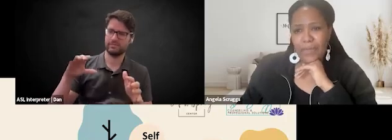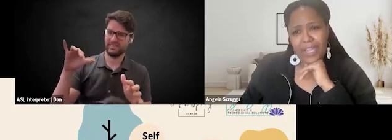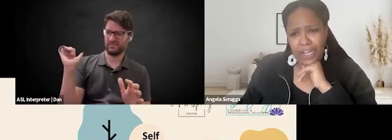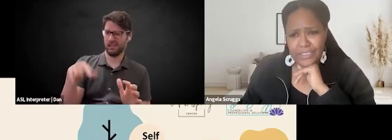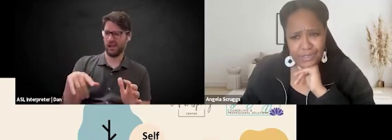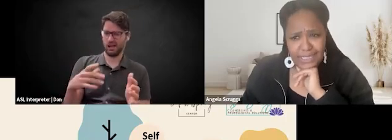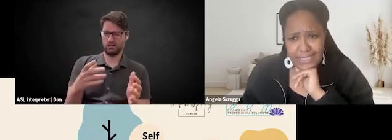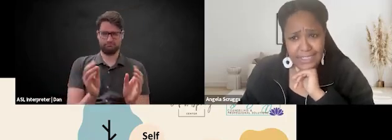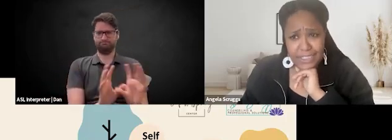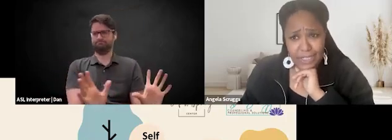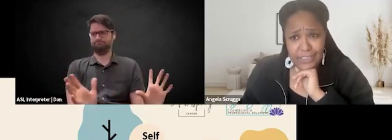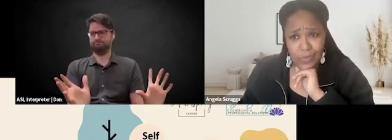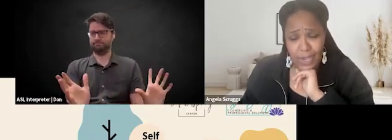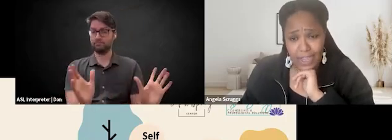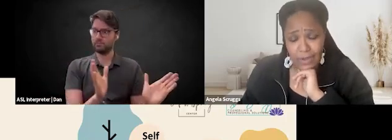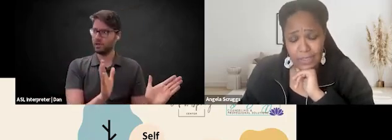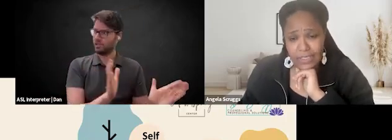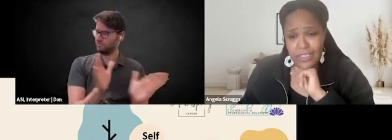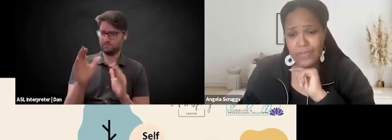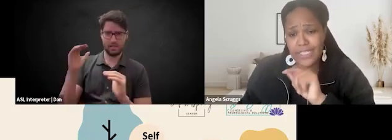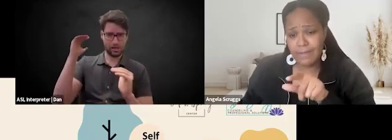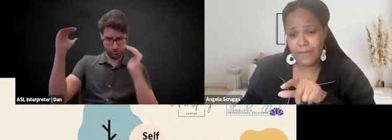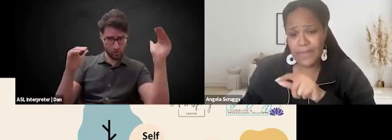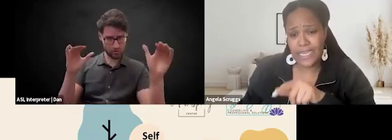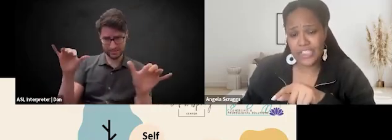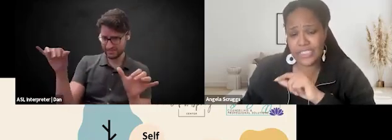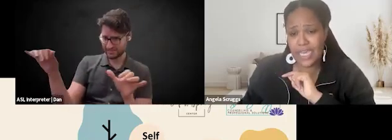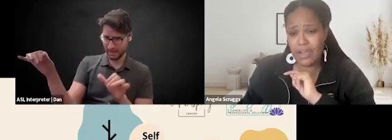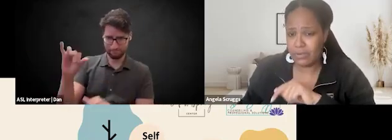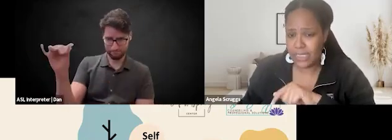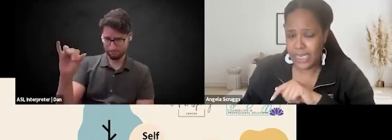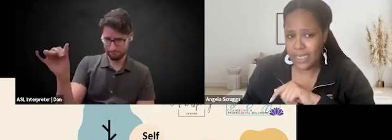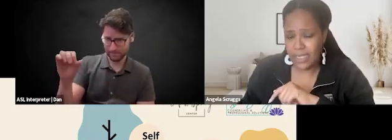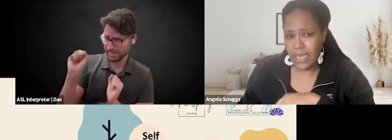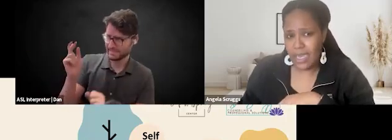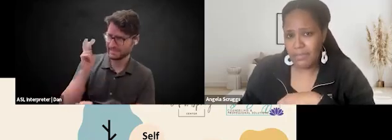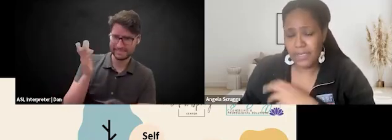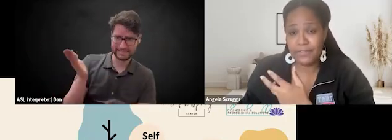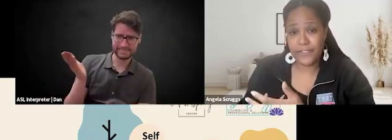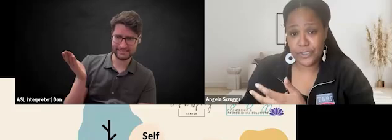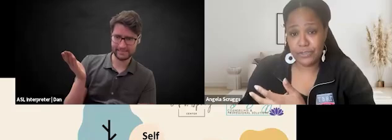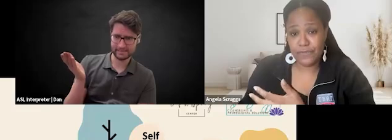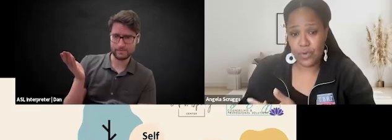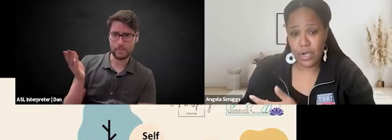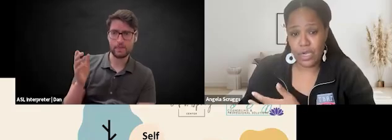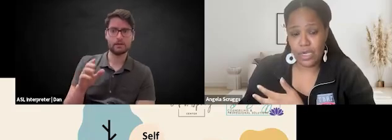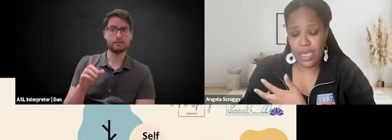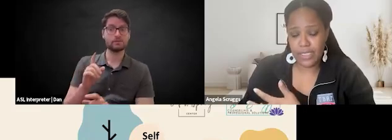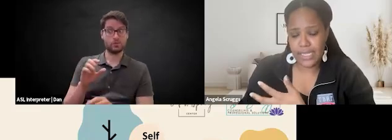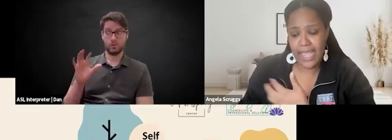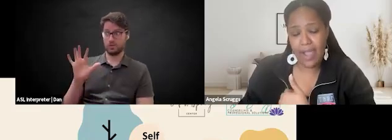But we also see this in adults, as well. So this information is not only, uh... beneficial for us